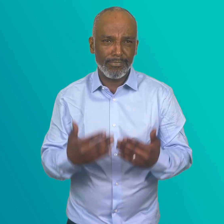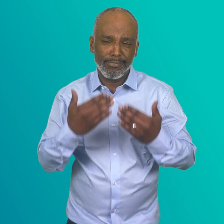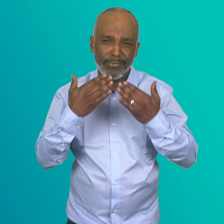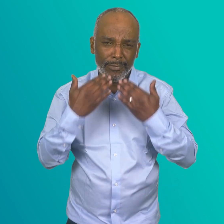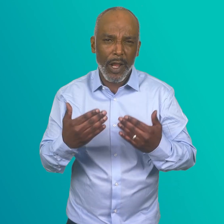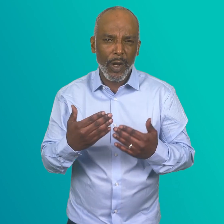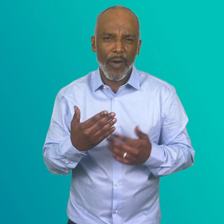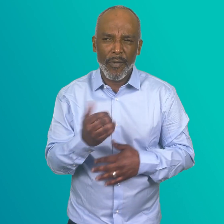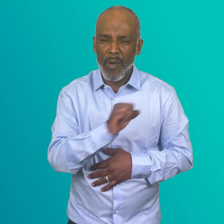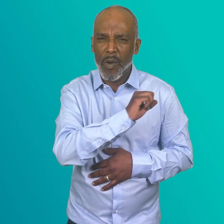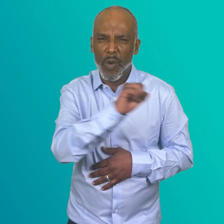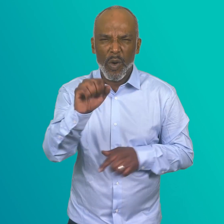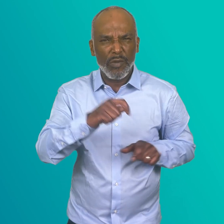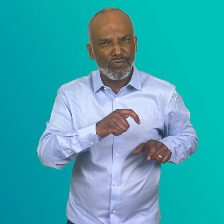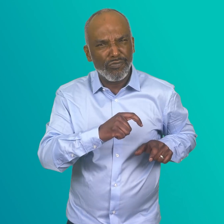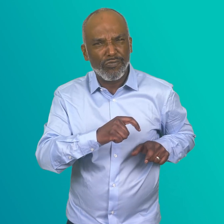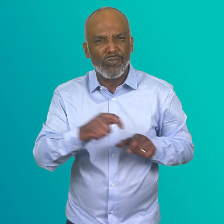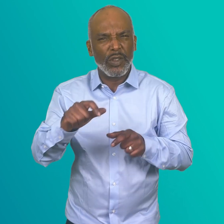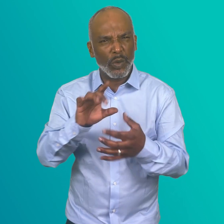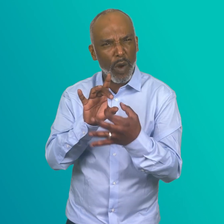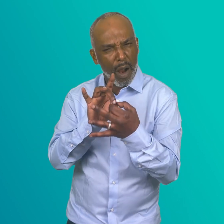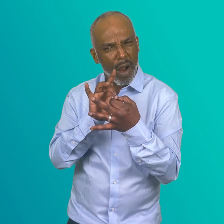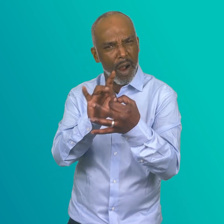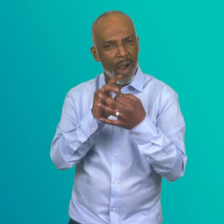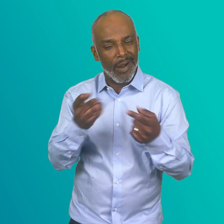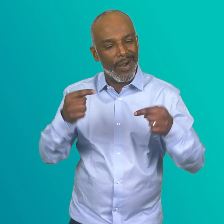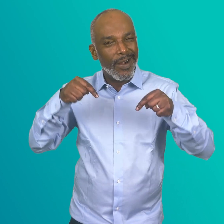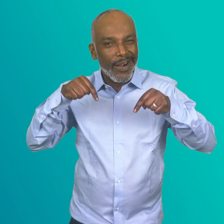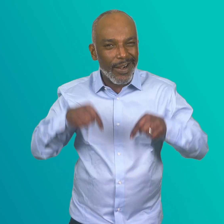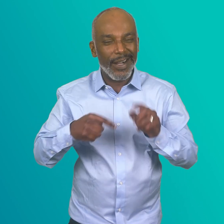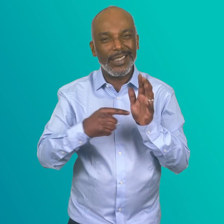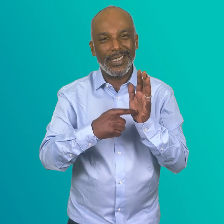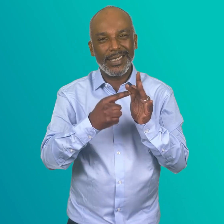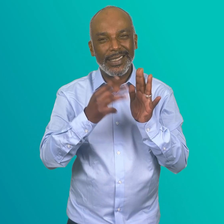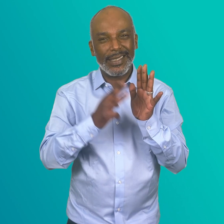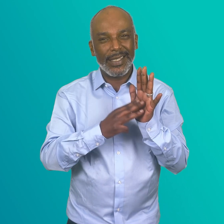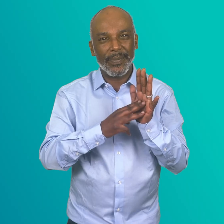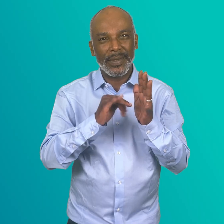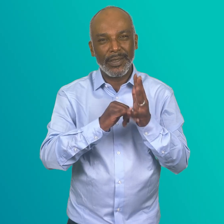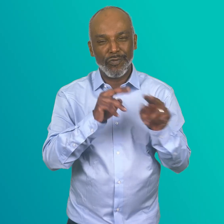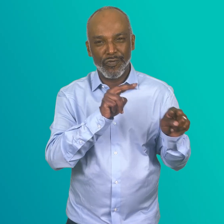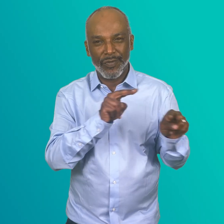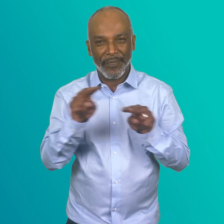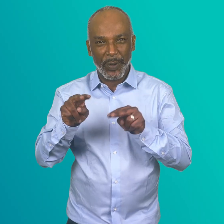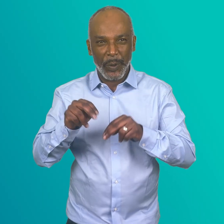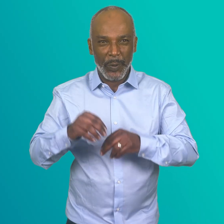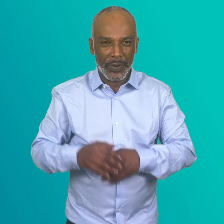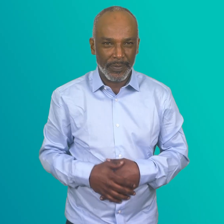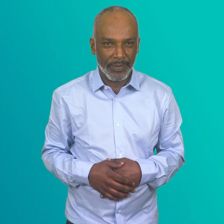Thank you once again for your continued engagement with the Timms Review.